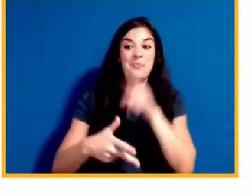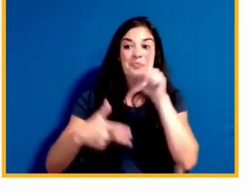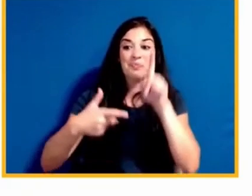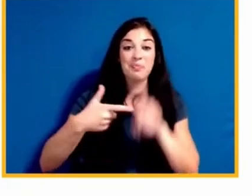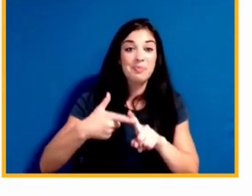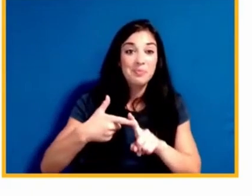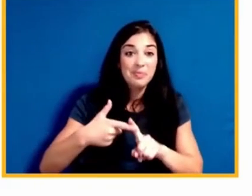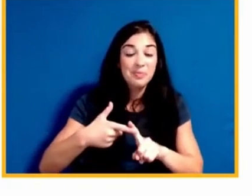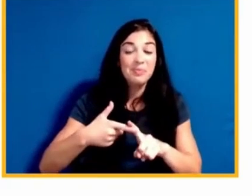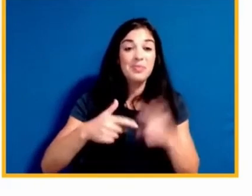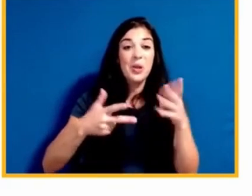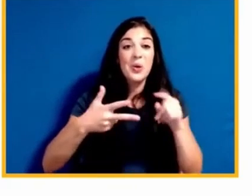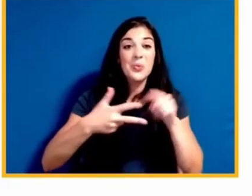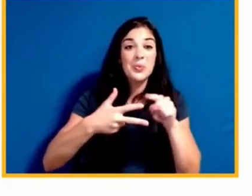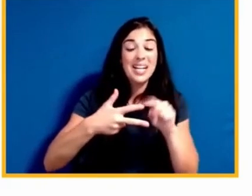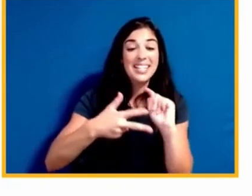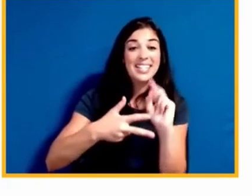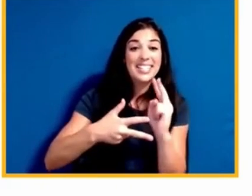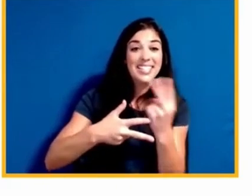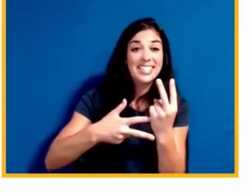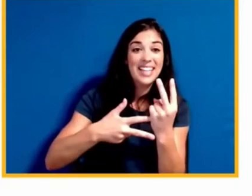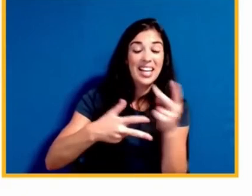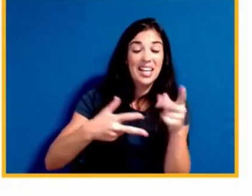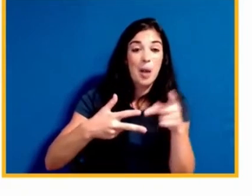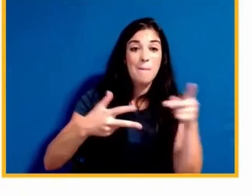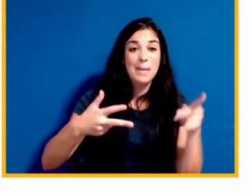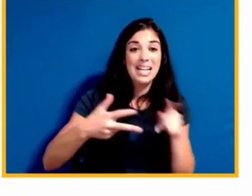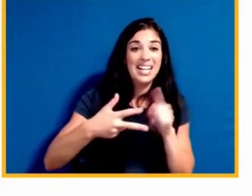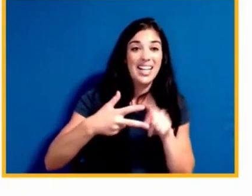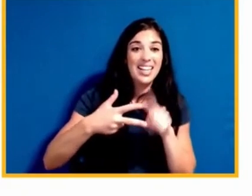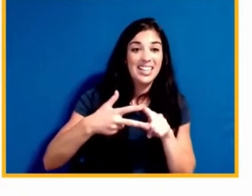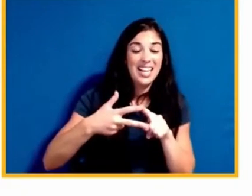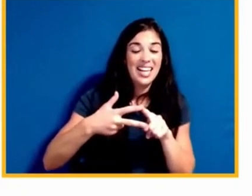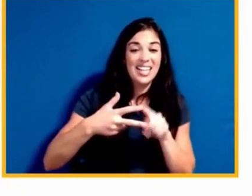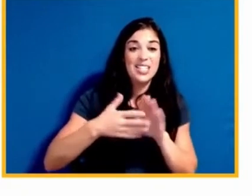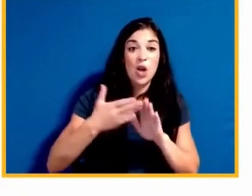All right, moving on to second place, our runner-up position